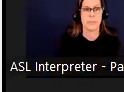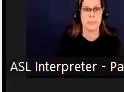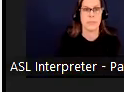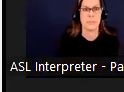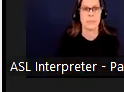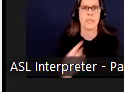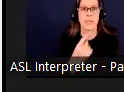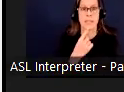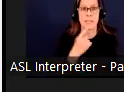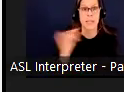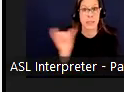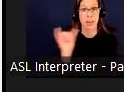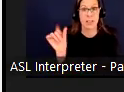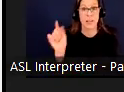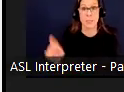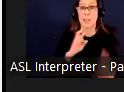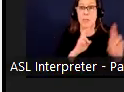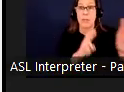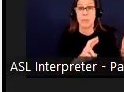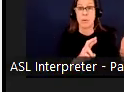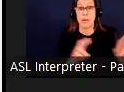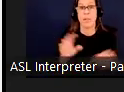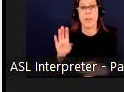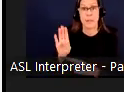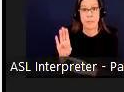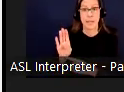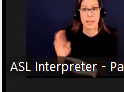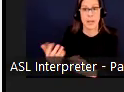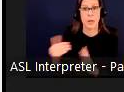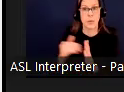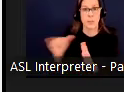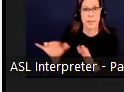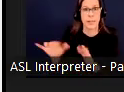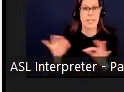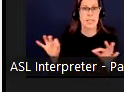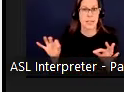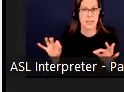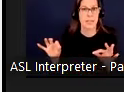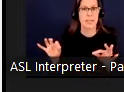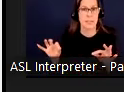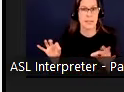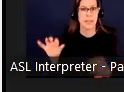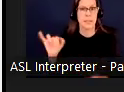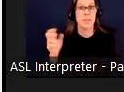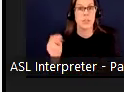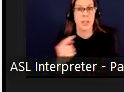must report. And then if you look at B, it cut, it repeats that sentence. I think you're right. I think you got that.